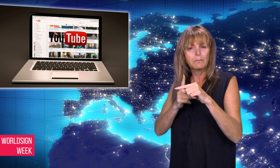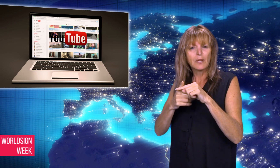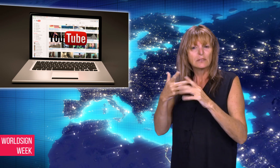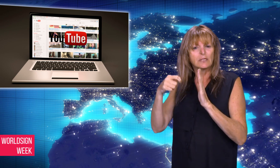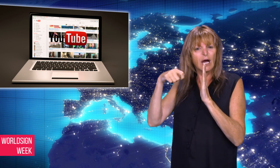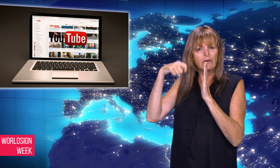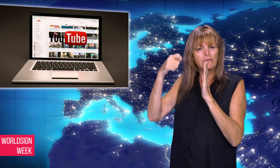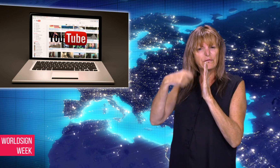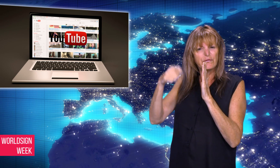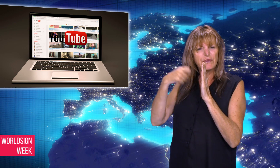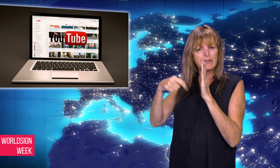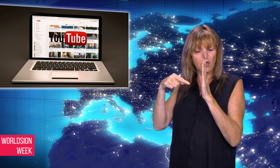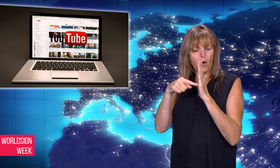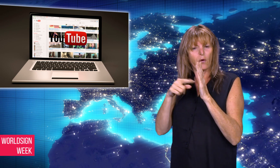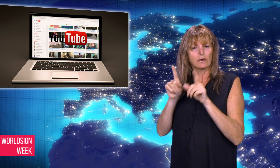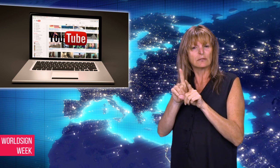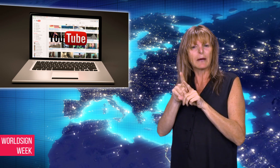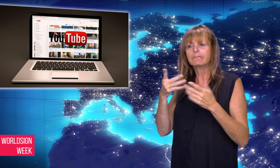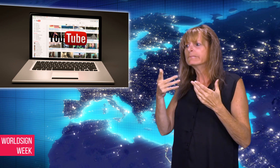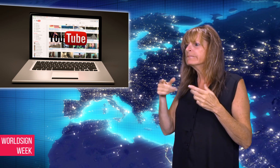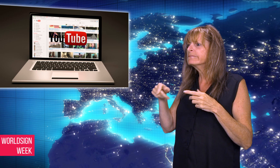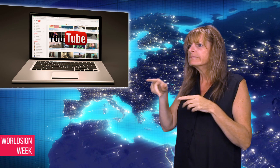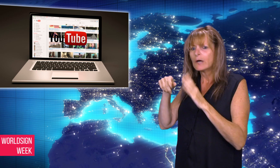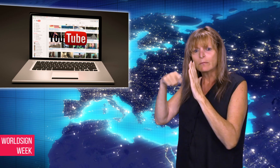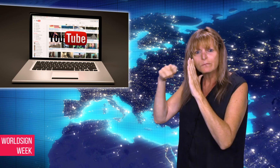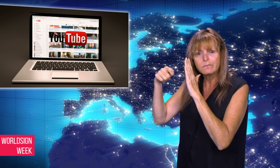disasters, and other major events.